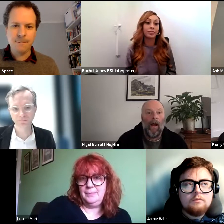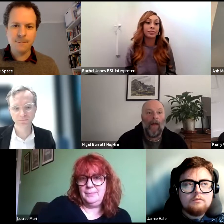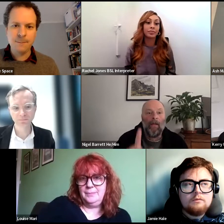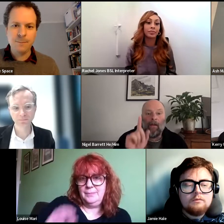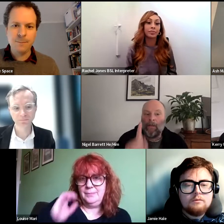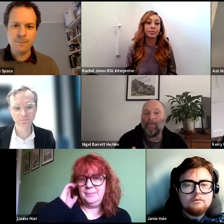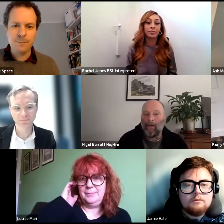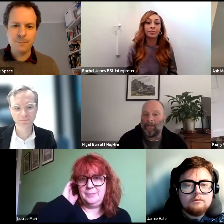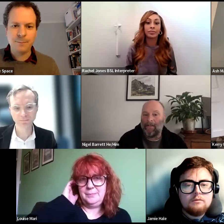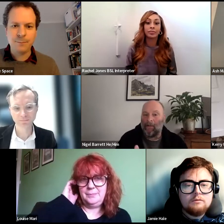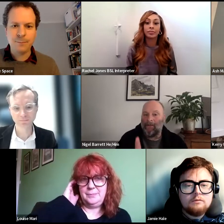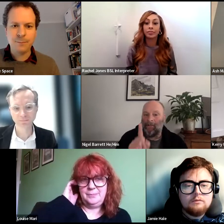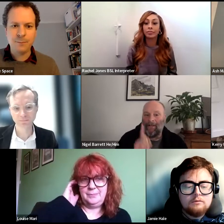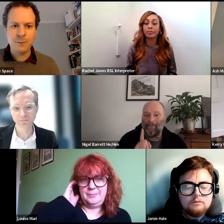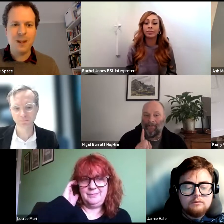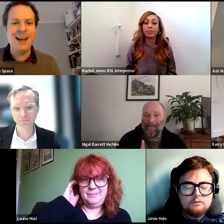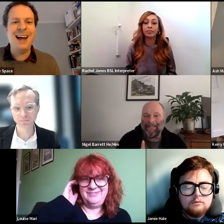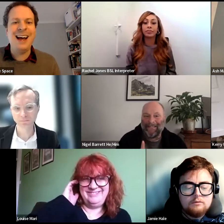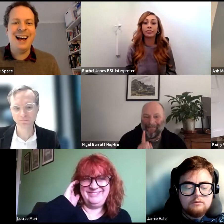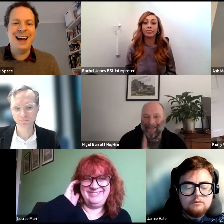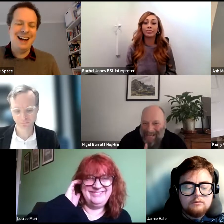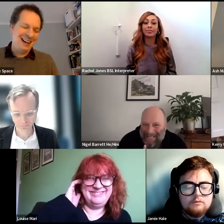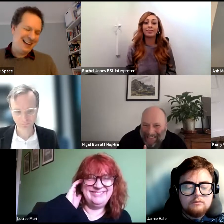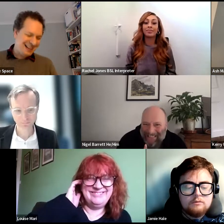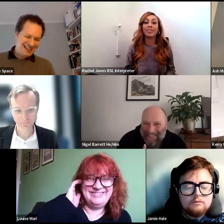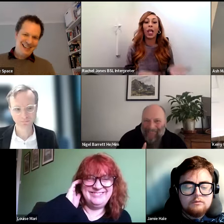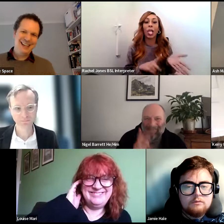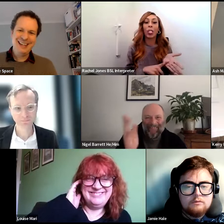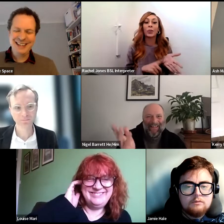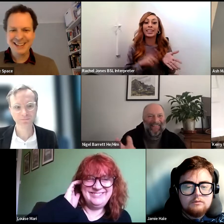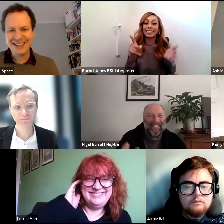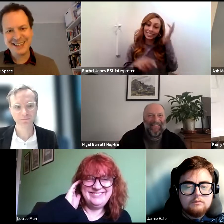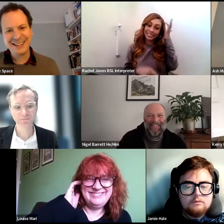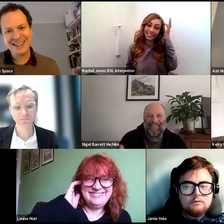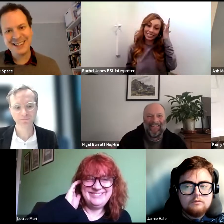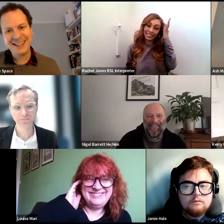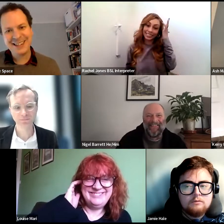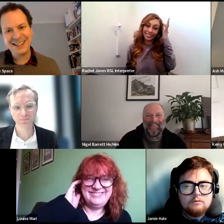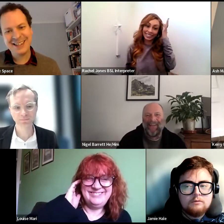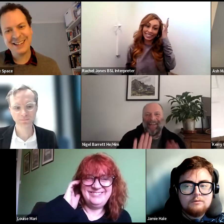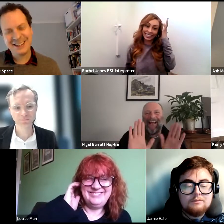I think Louise will answer that question better for us. I don't know whether Jamie wants to answer first,